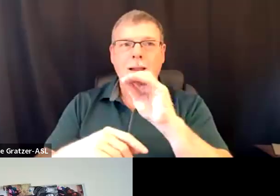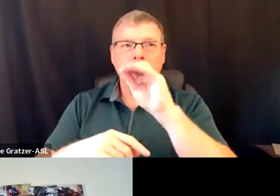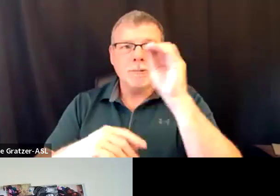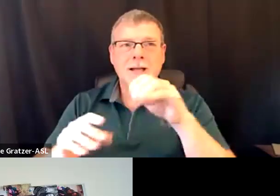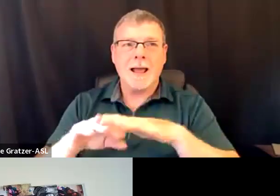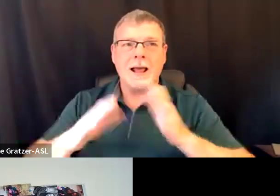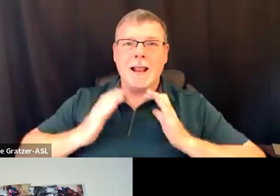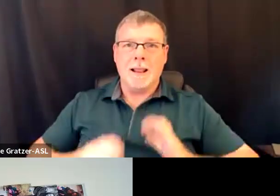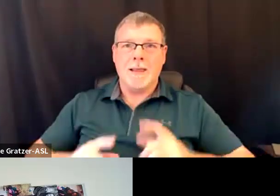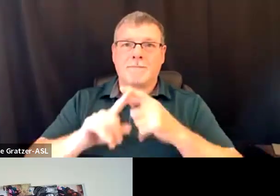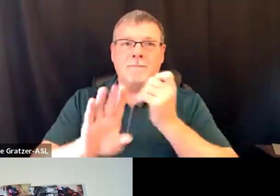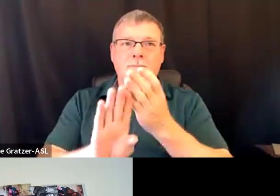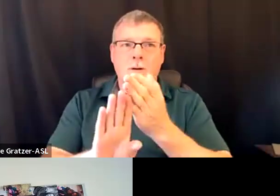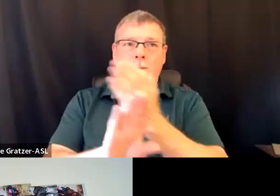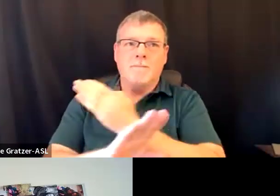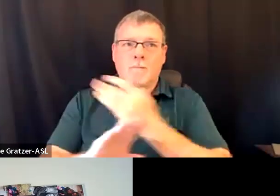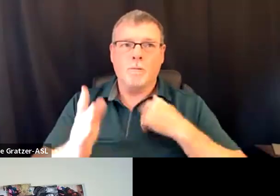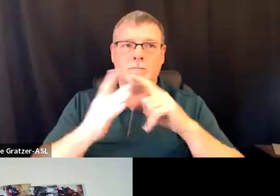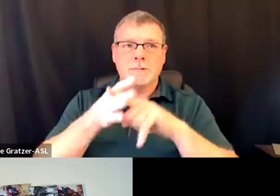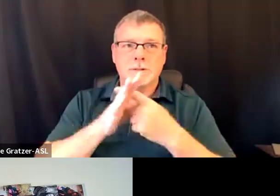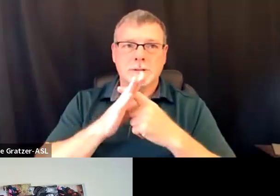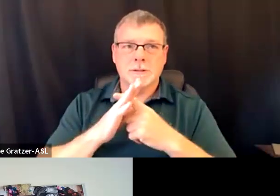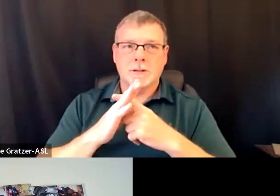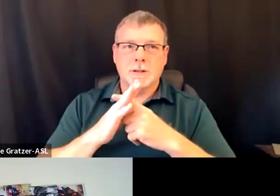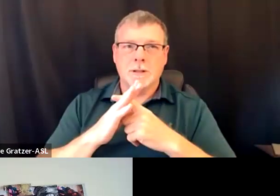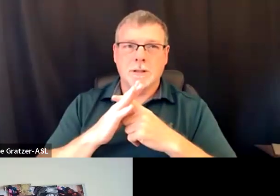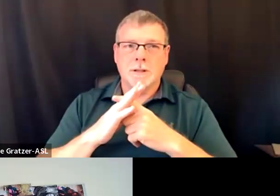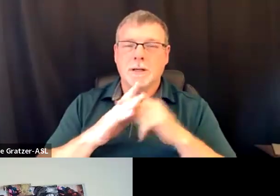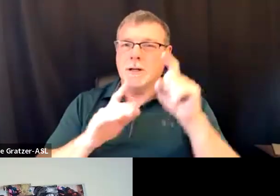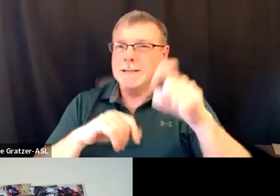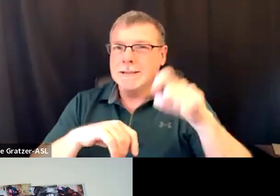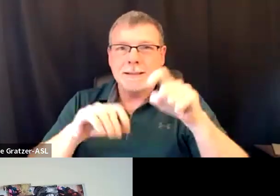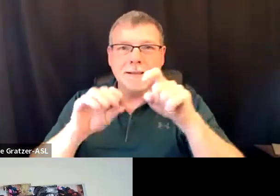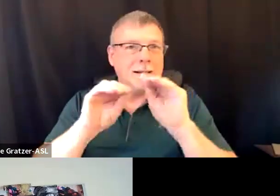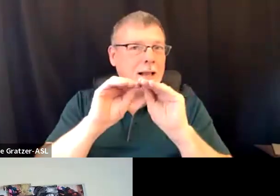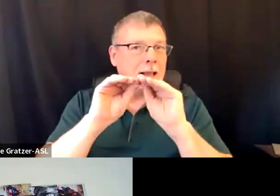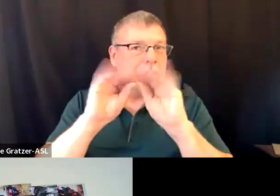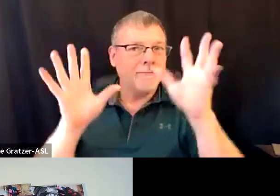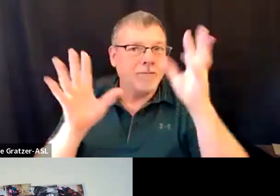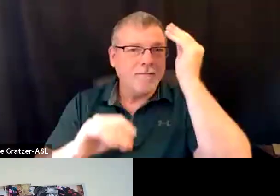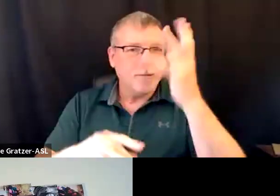that are from before I started?" Do we need clarifying information?